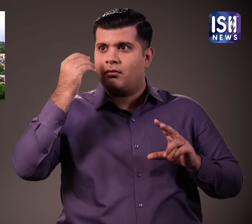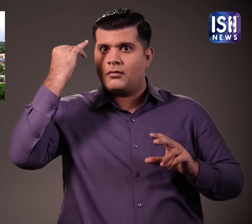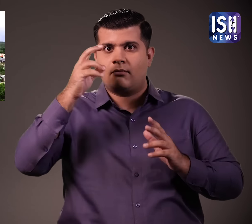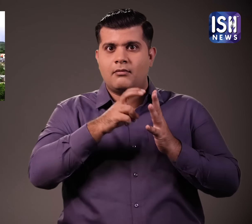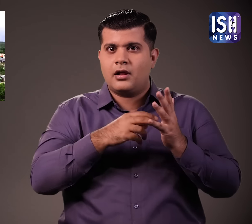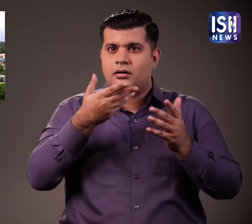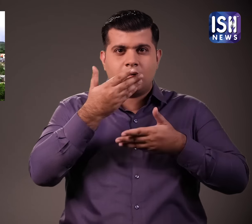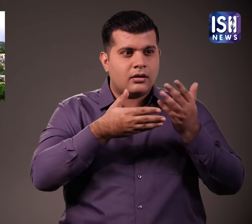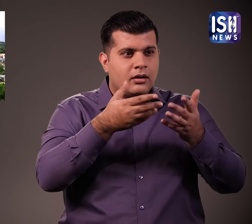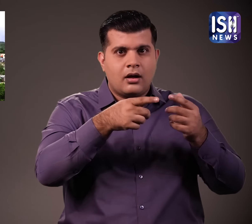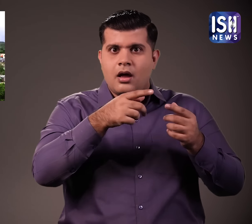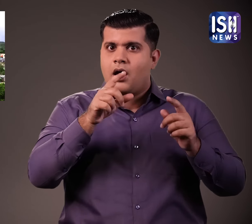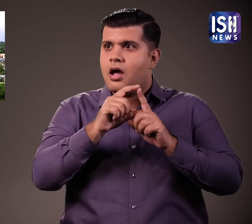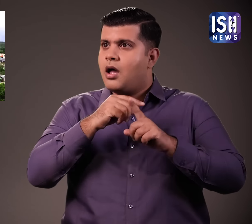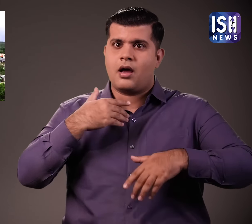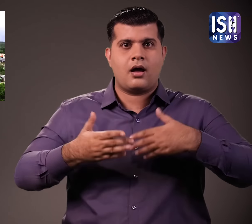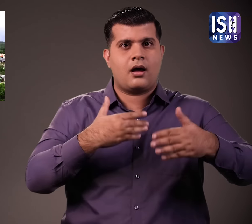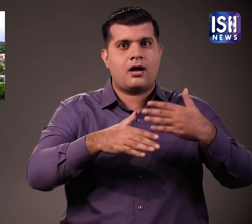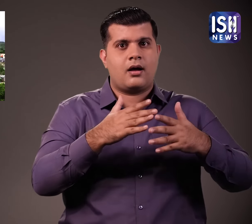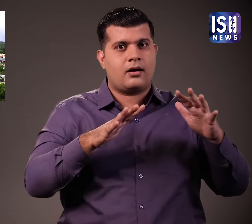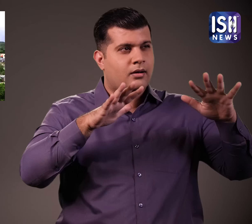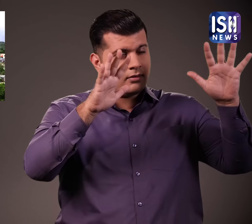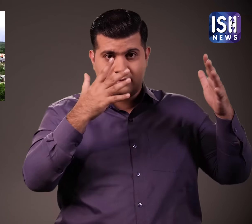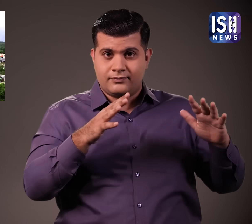He gave this idea and led the villagers to farming.